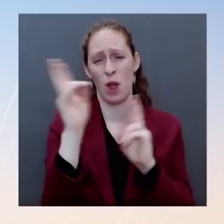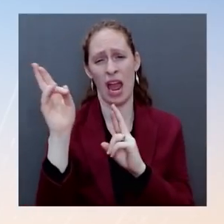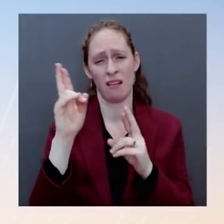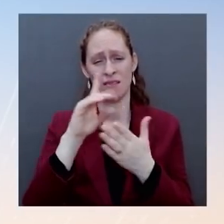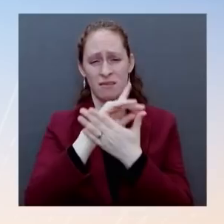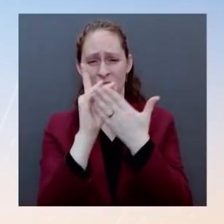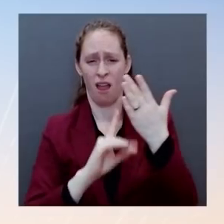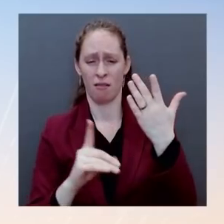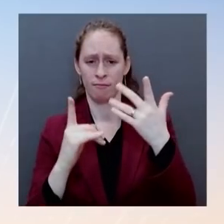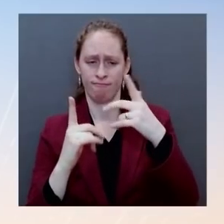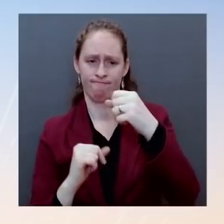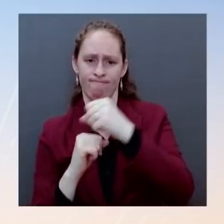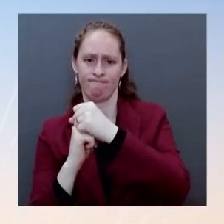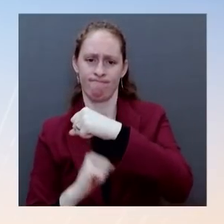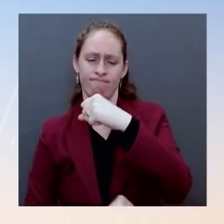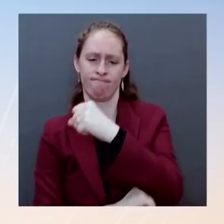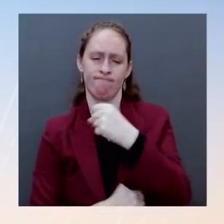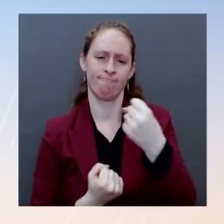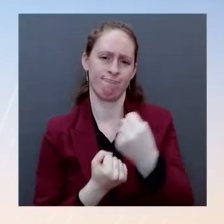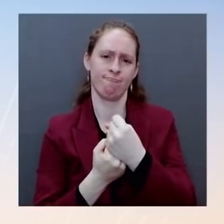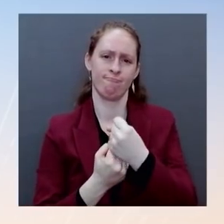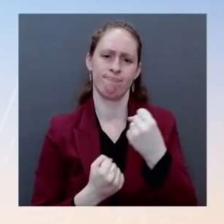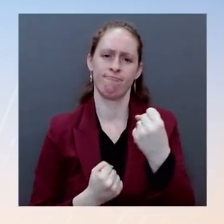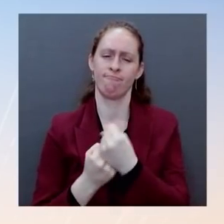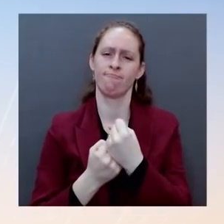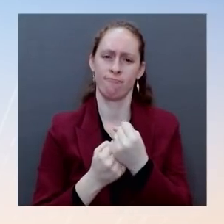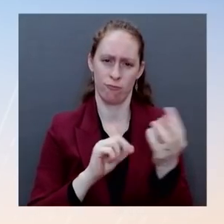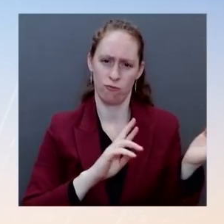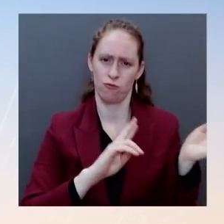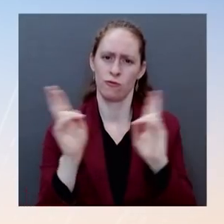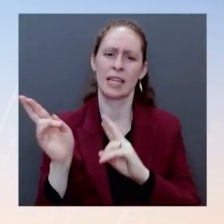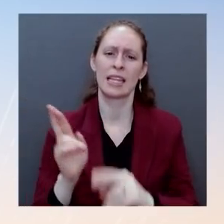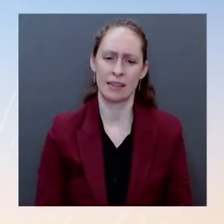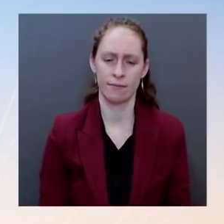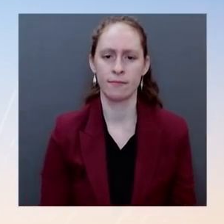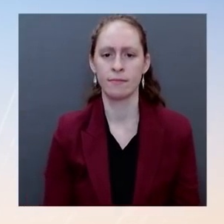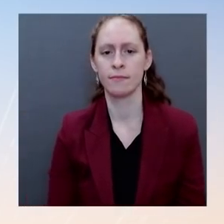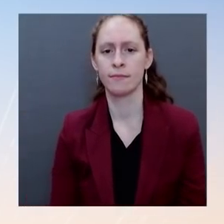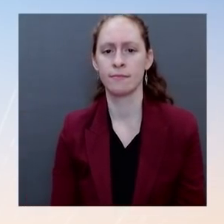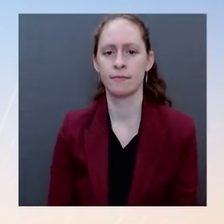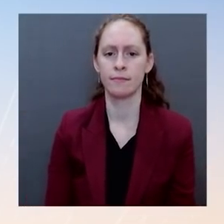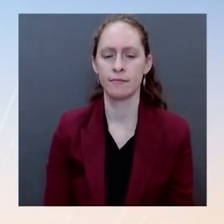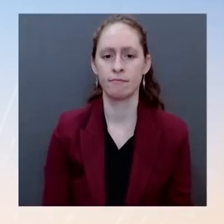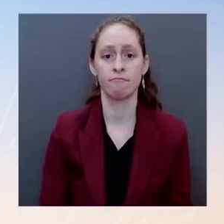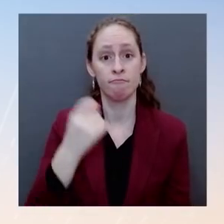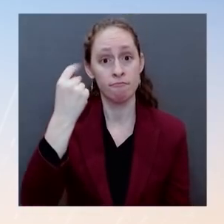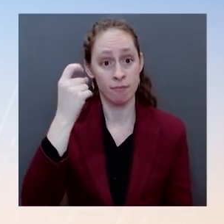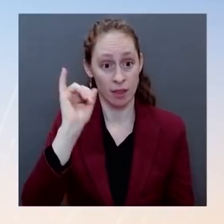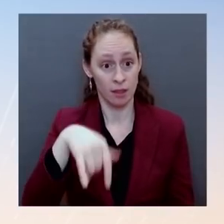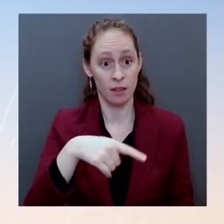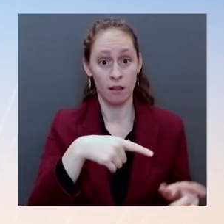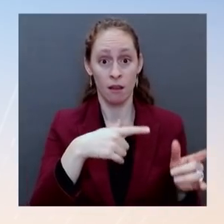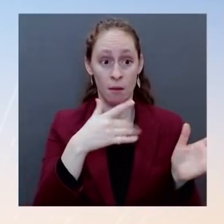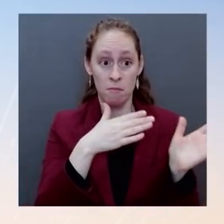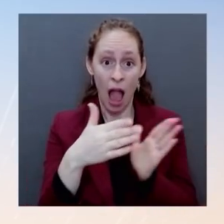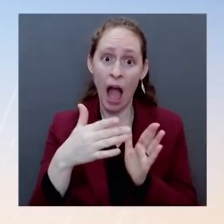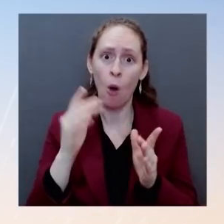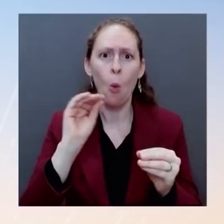wouldn't create an inflation concern, would be fully paid for across time. And in fact, the principal long-term economic impact